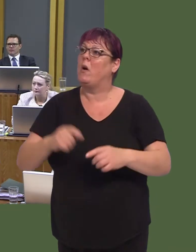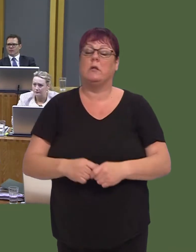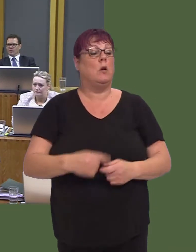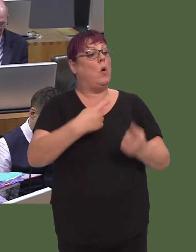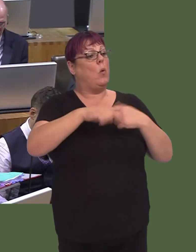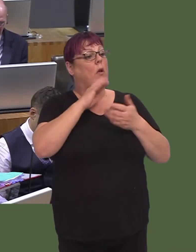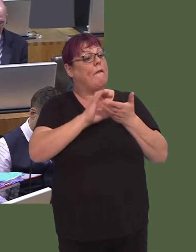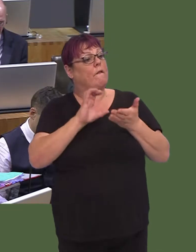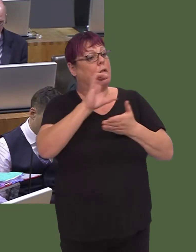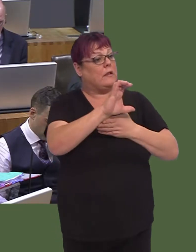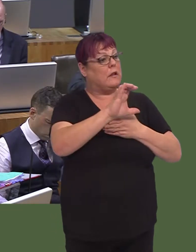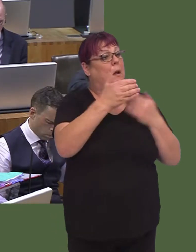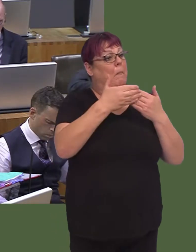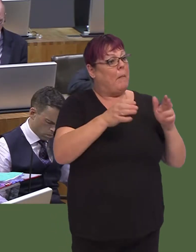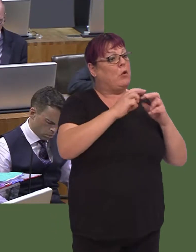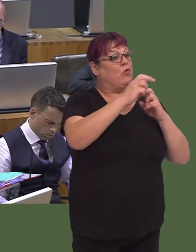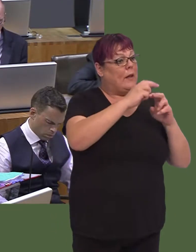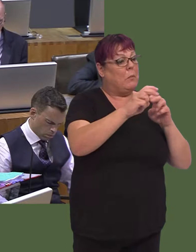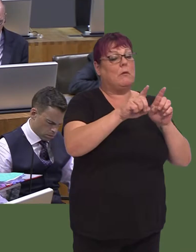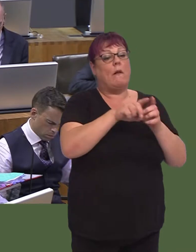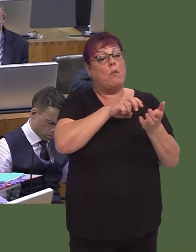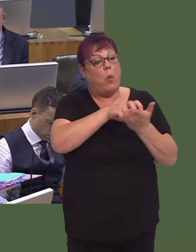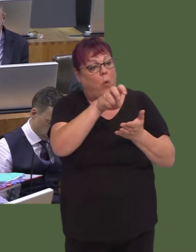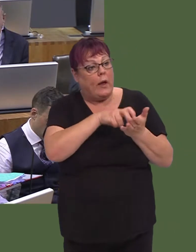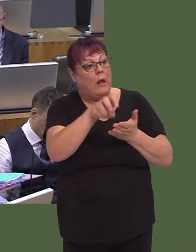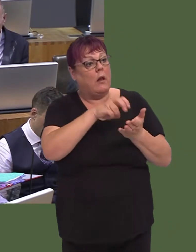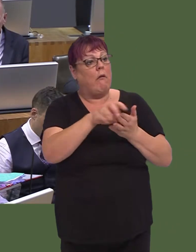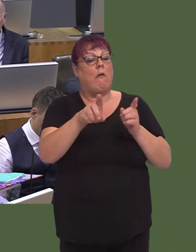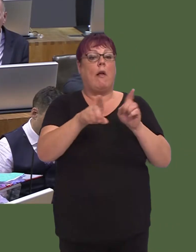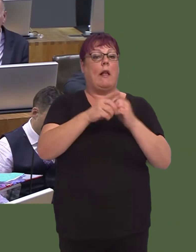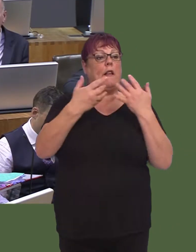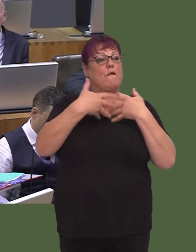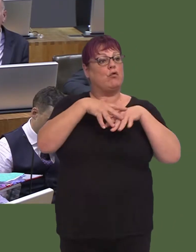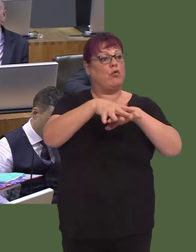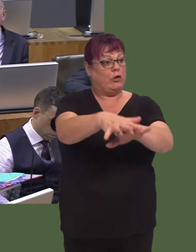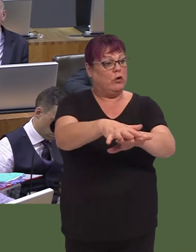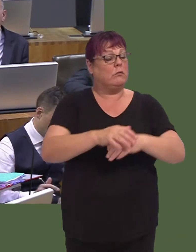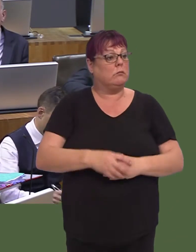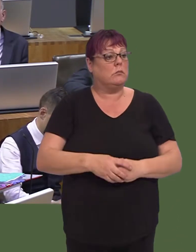for Walesís sentiment on the benefits of investing in public transport, as well as walking and cycling infrastructure, is of course echoed by the Government, and the Cabinet